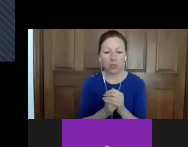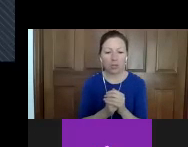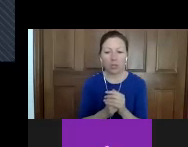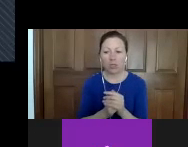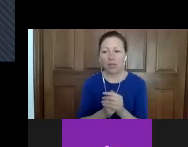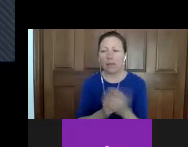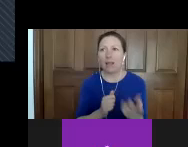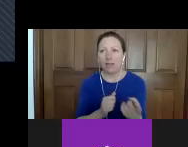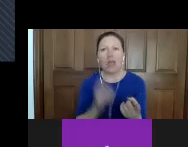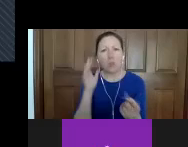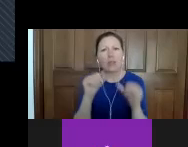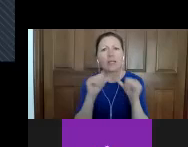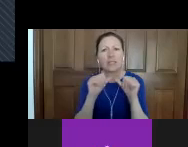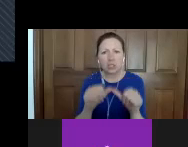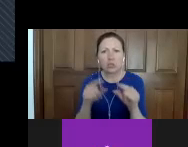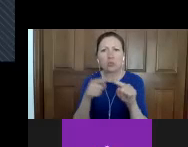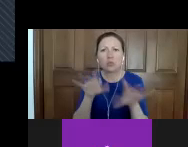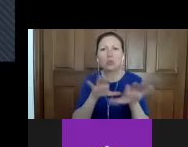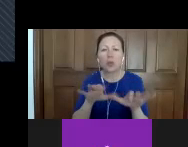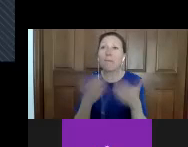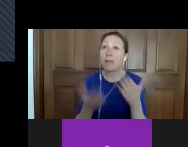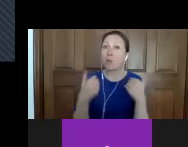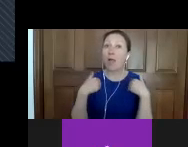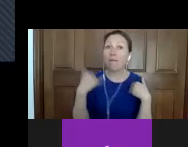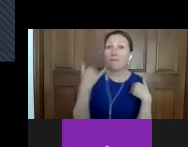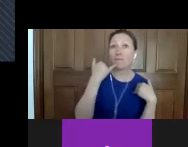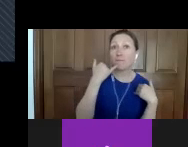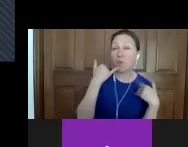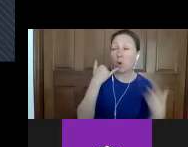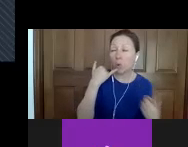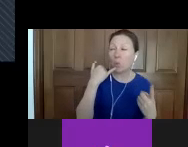So you've had the phone interview. And now they're in the process of scheduling. You